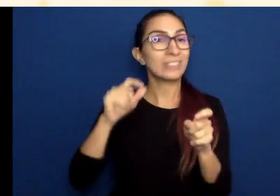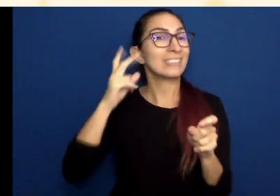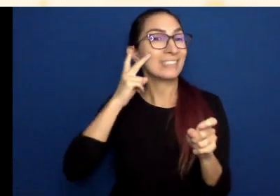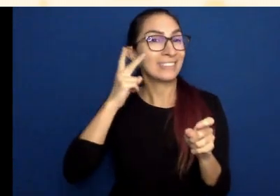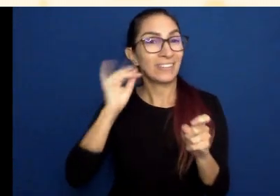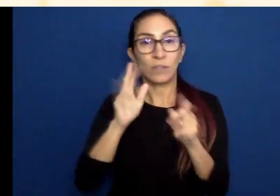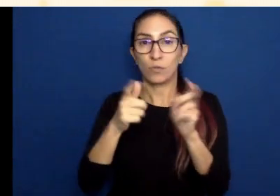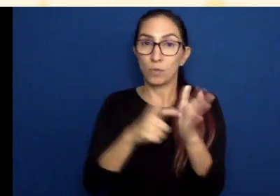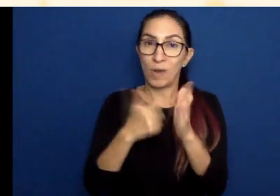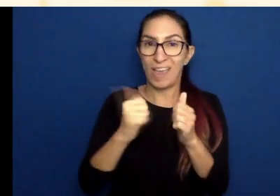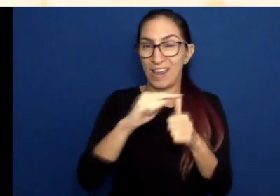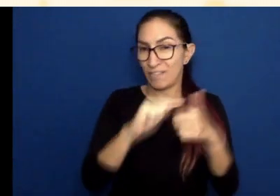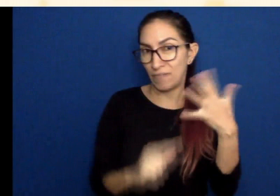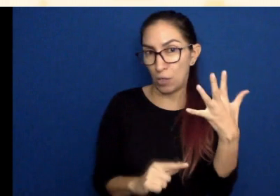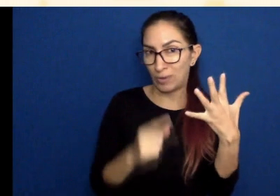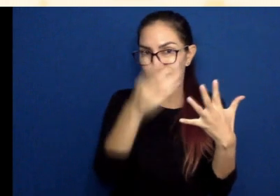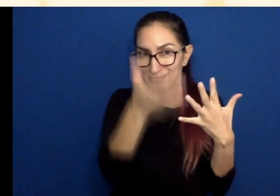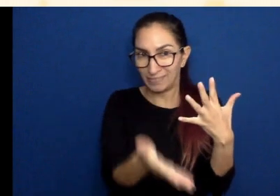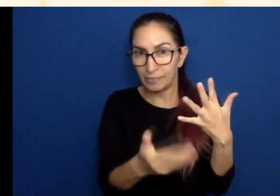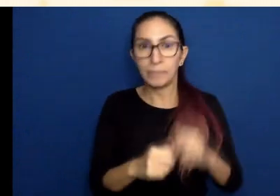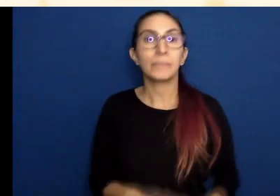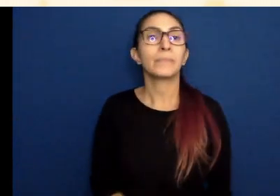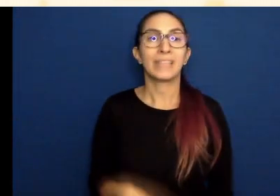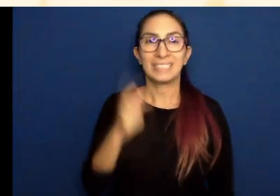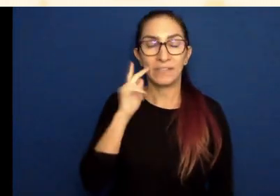is there an accessible, actionable item provided as an alternative?